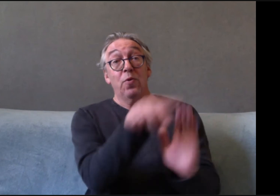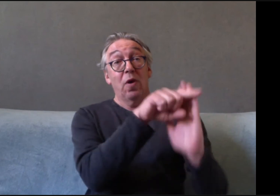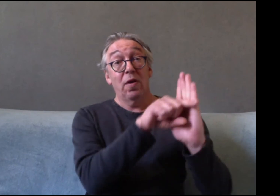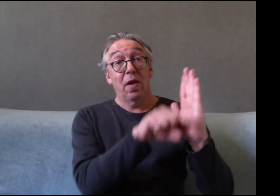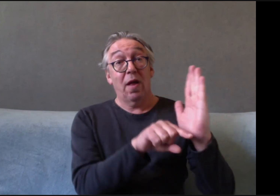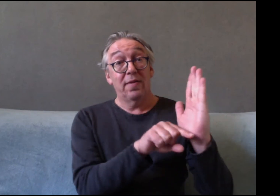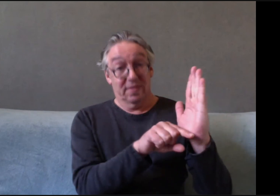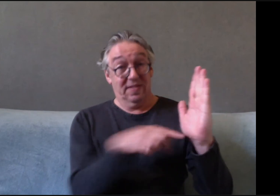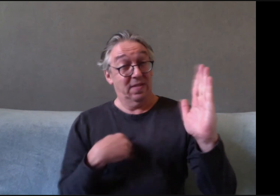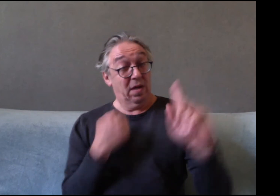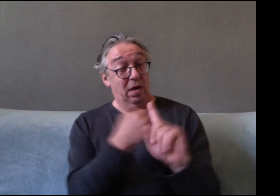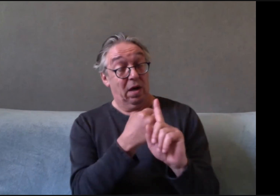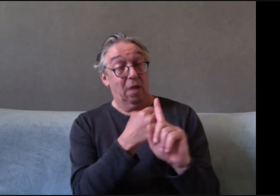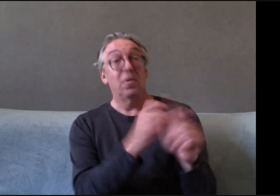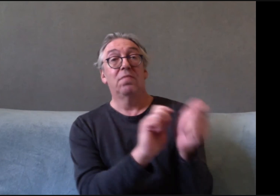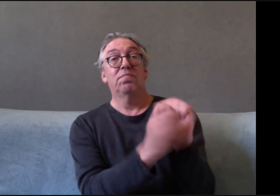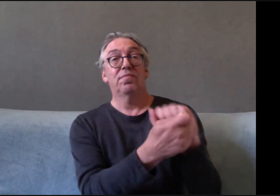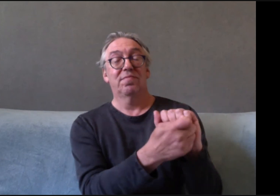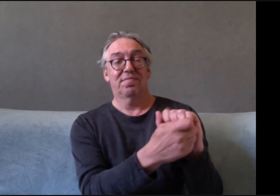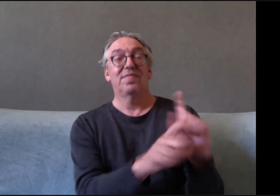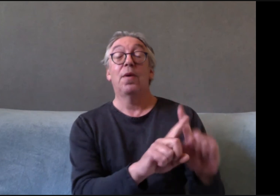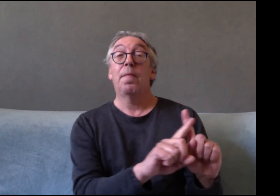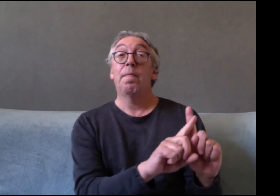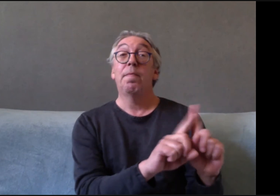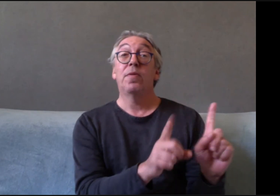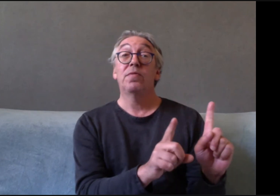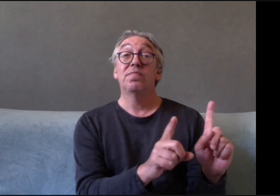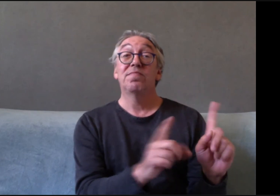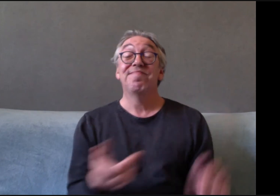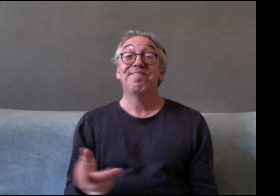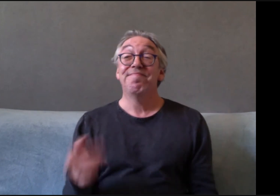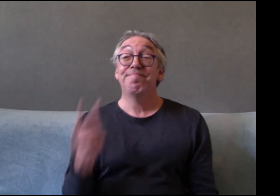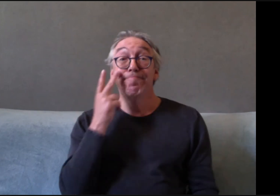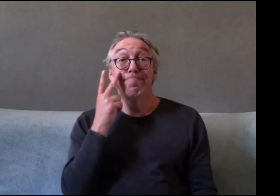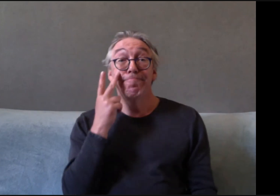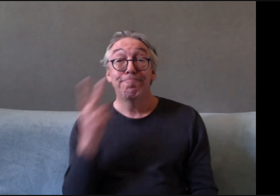at the level of general practitioners people are being put under pressure